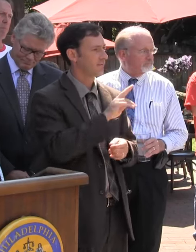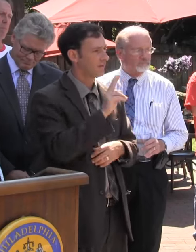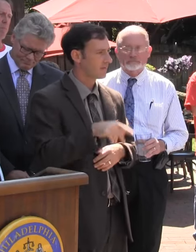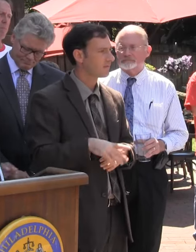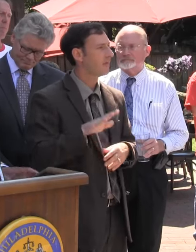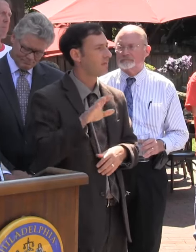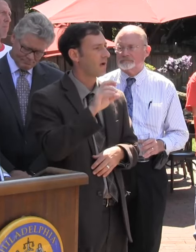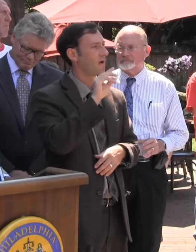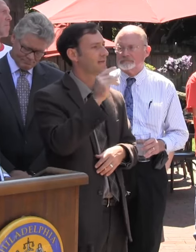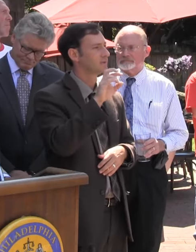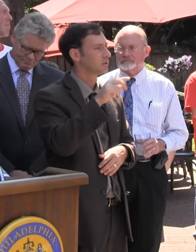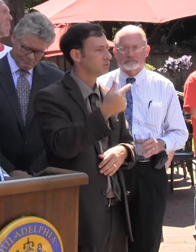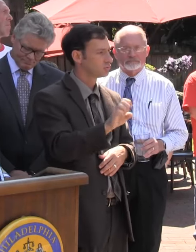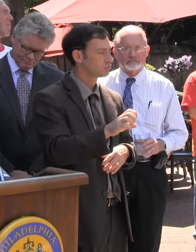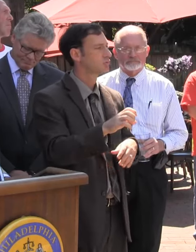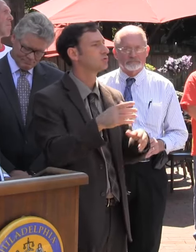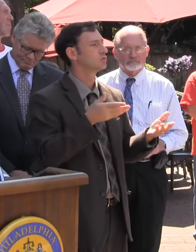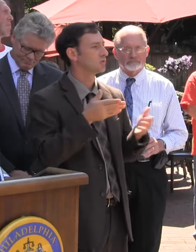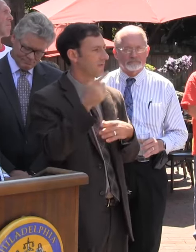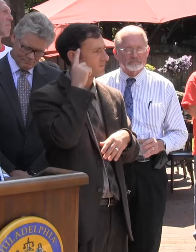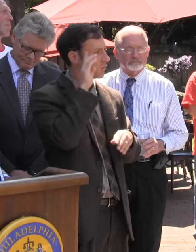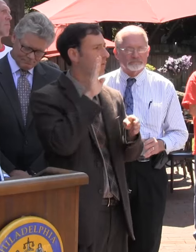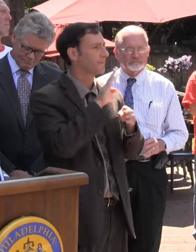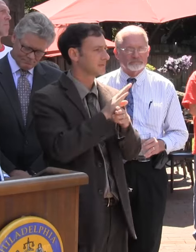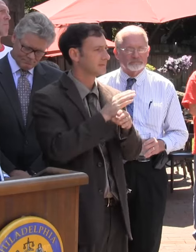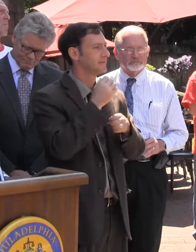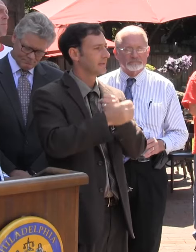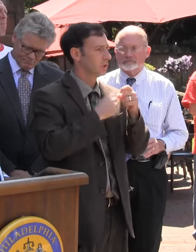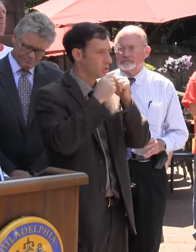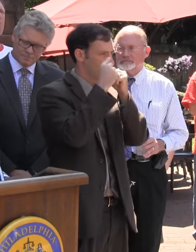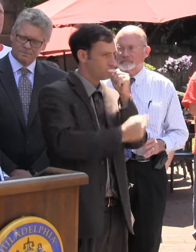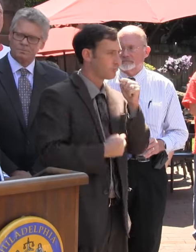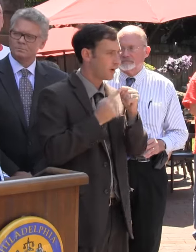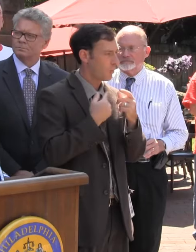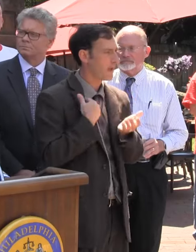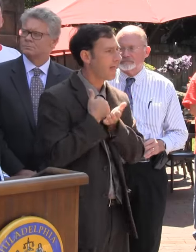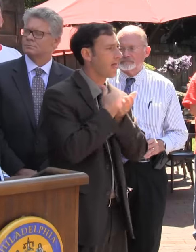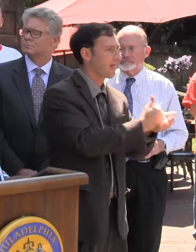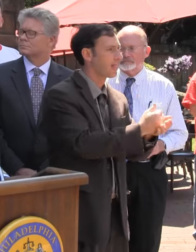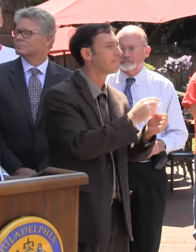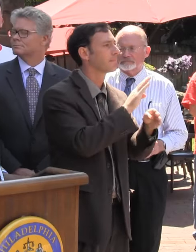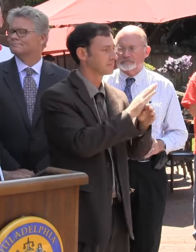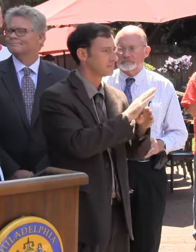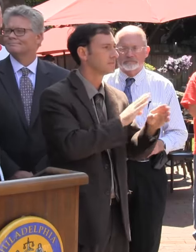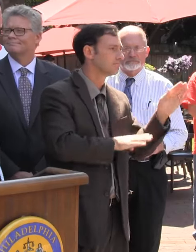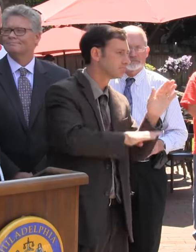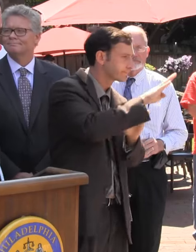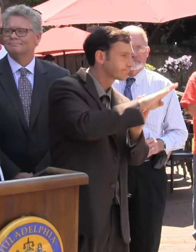service for businesses year round. We help businesses succeed. In fact I'm proud to announce